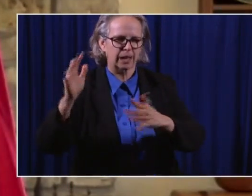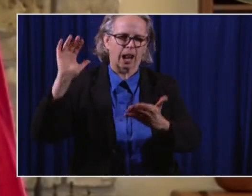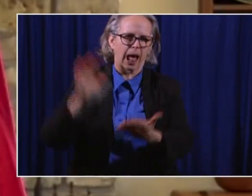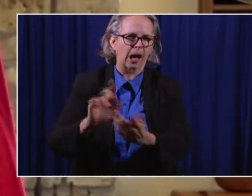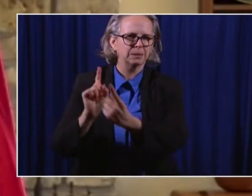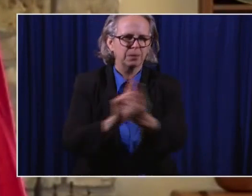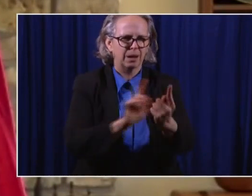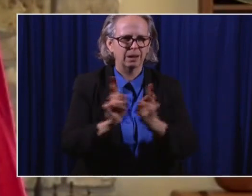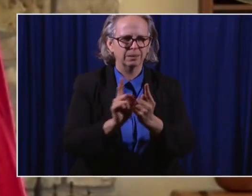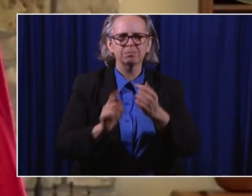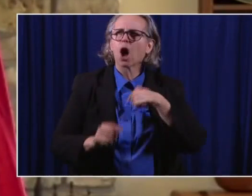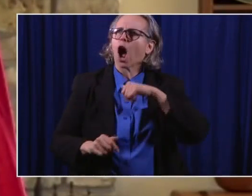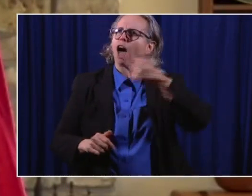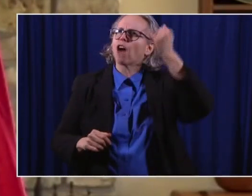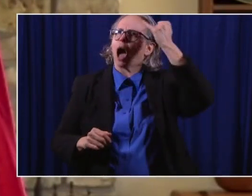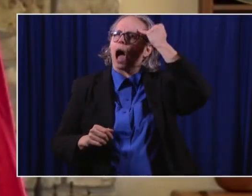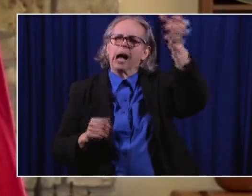WHAT ELSE CAN BE DONE?